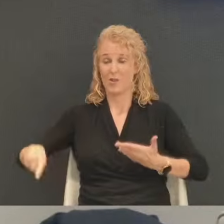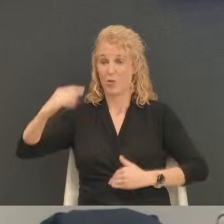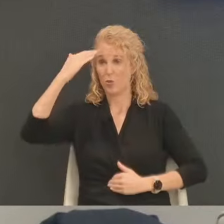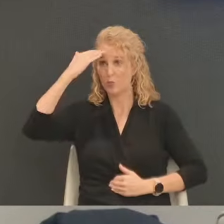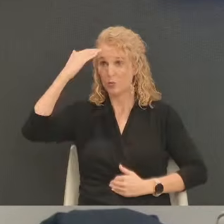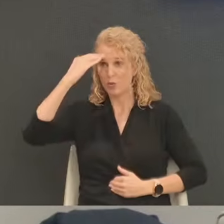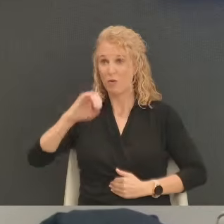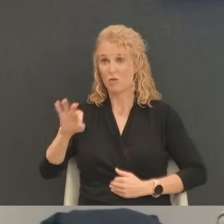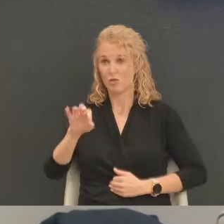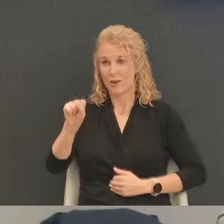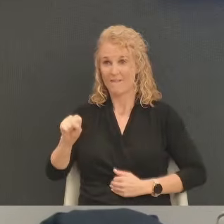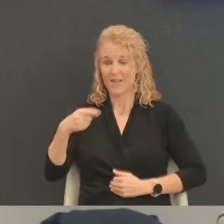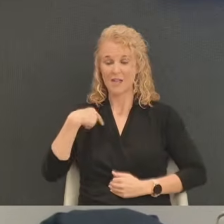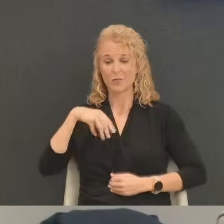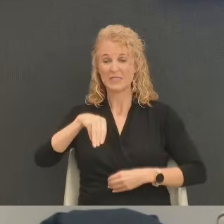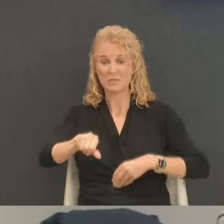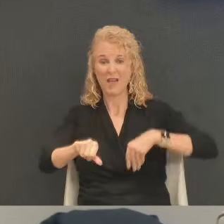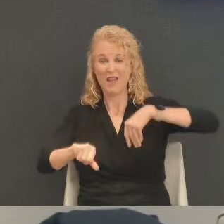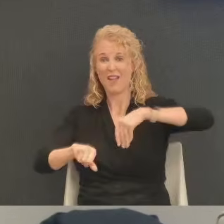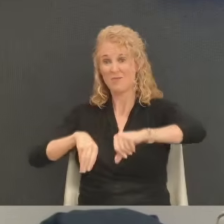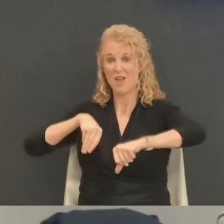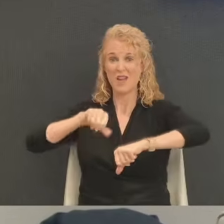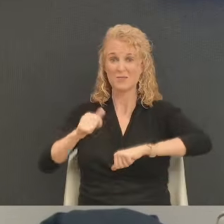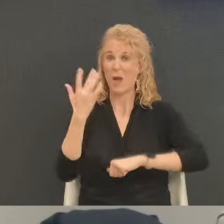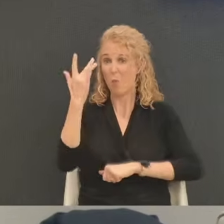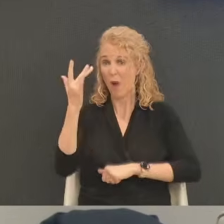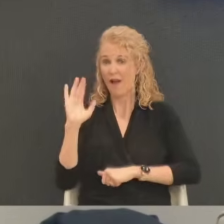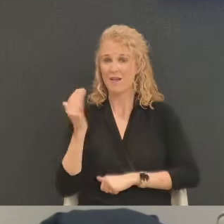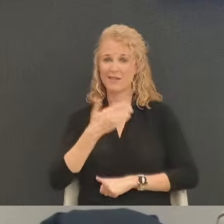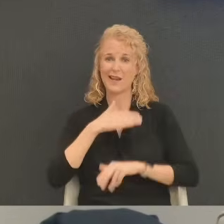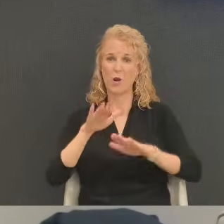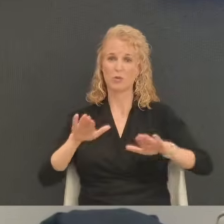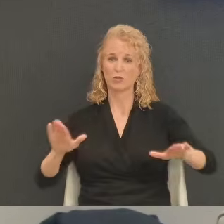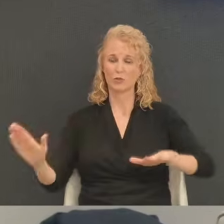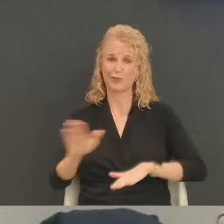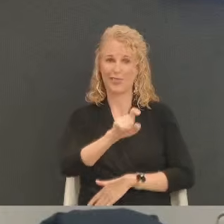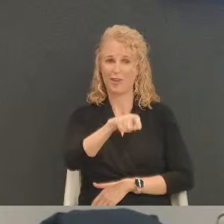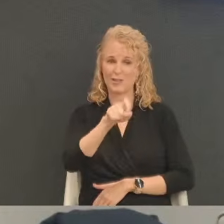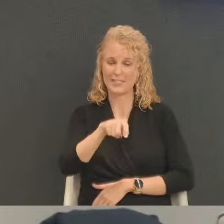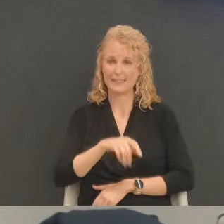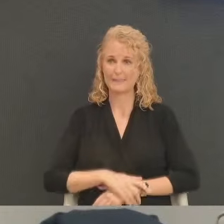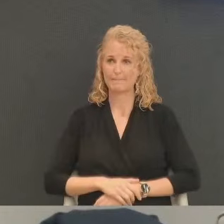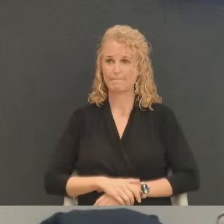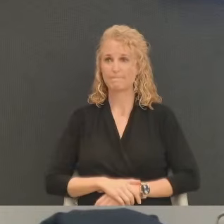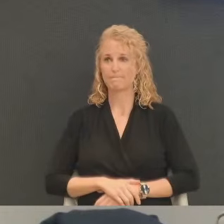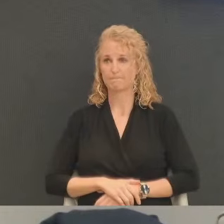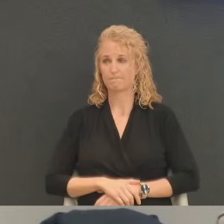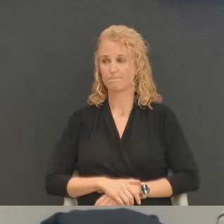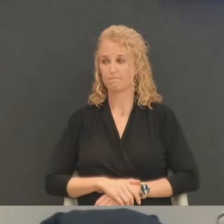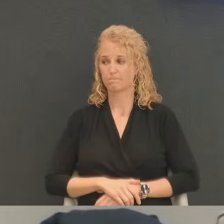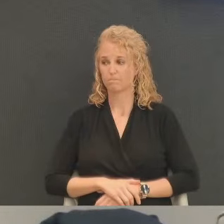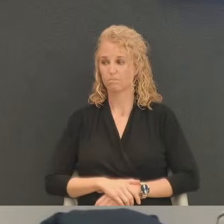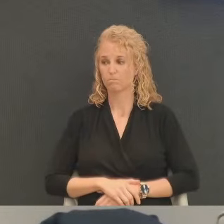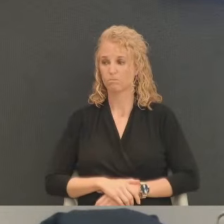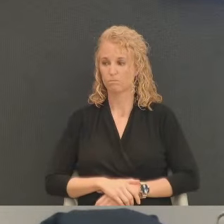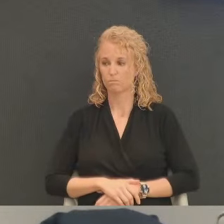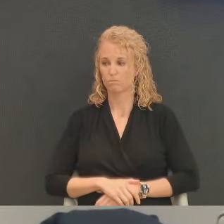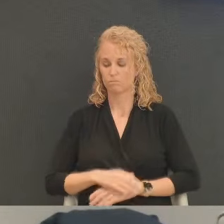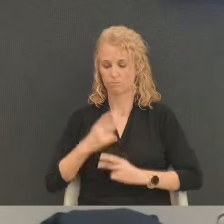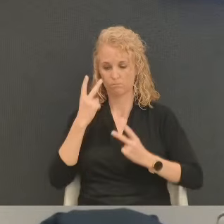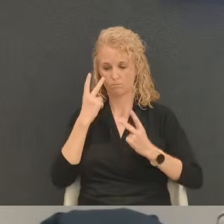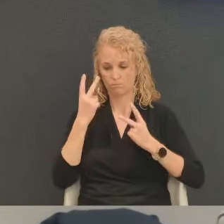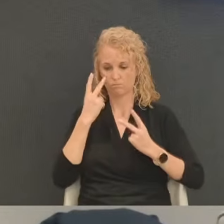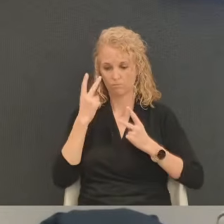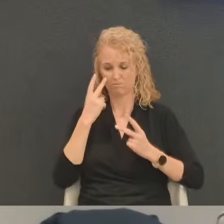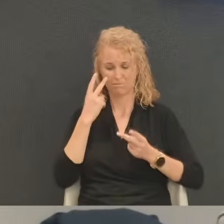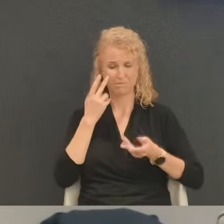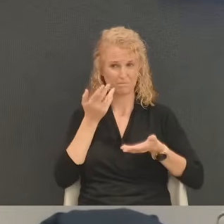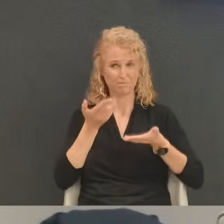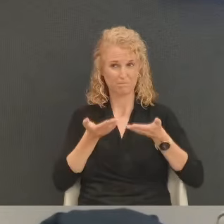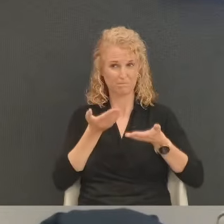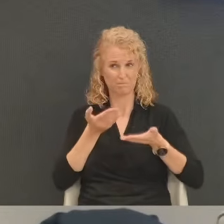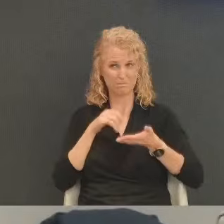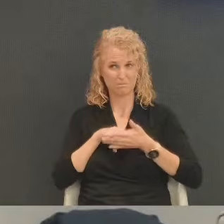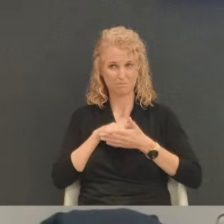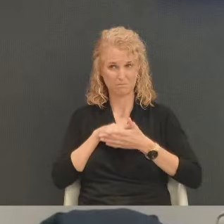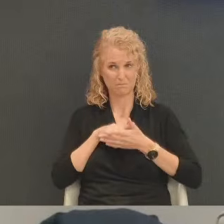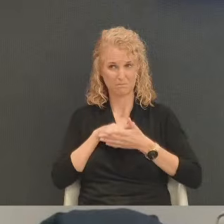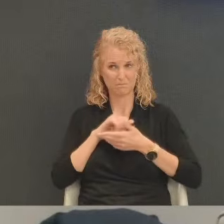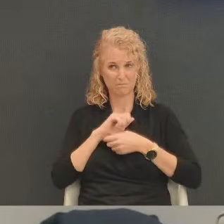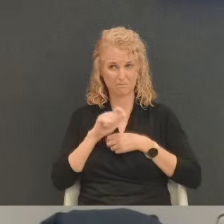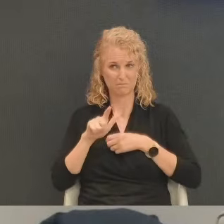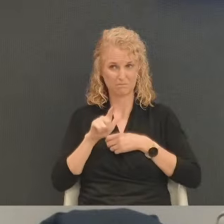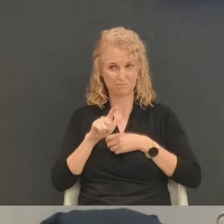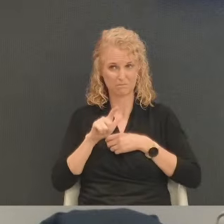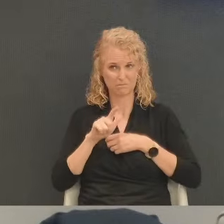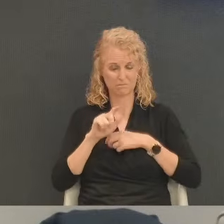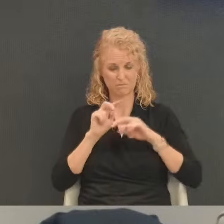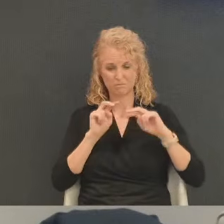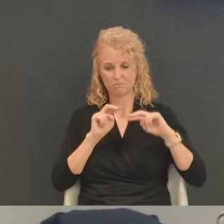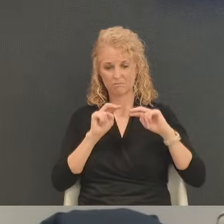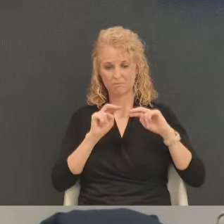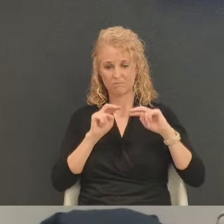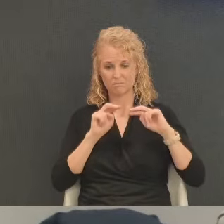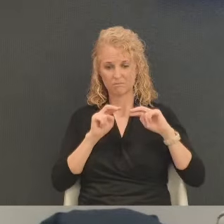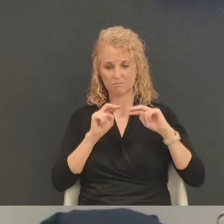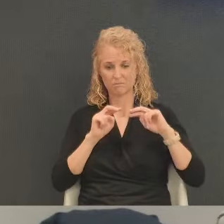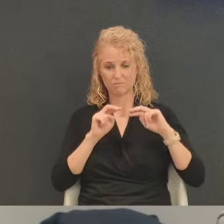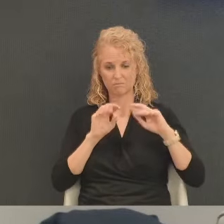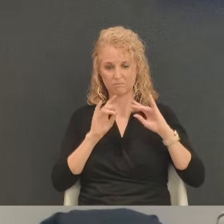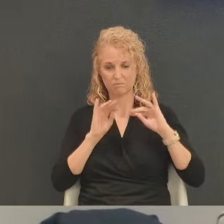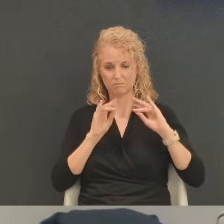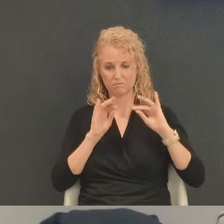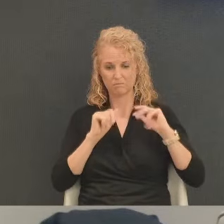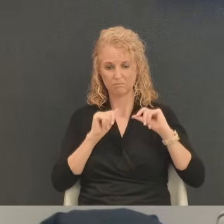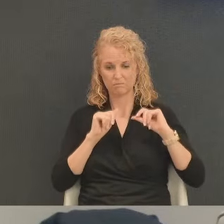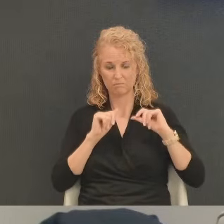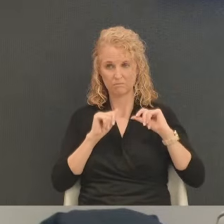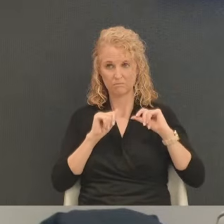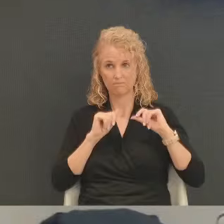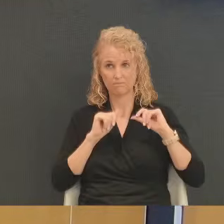have to spend on children's services. Let's see. I think that's it for me. Let me make sure.